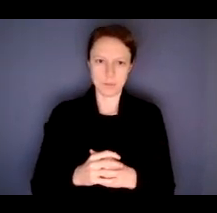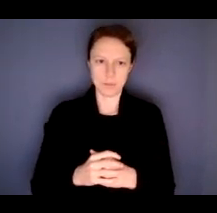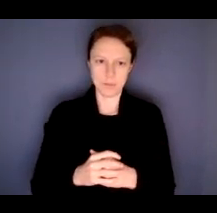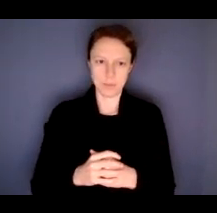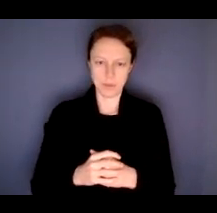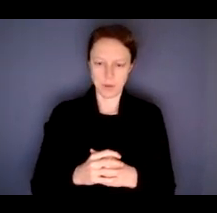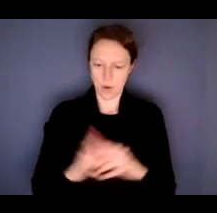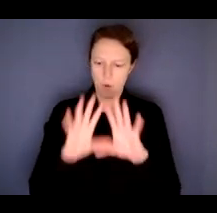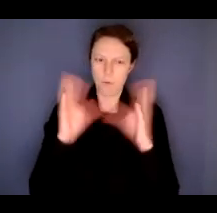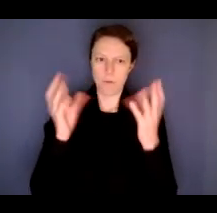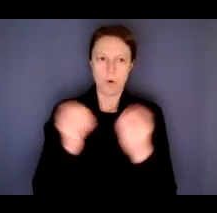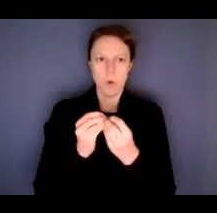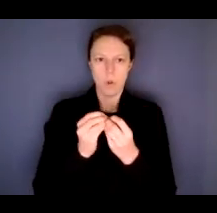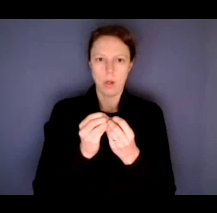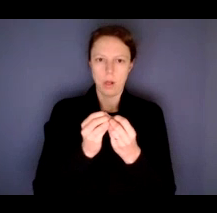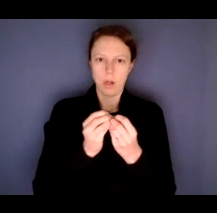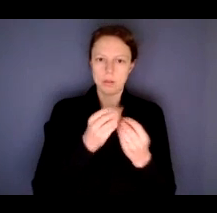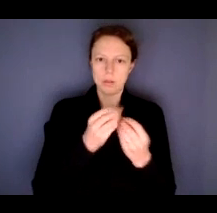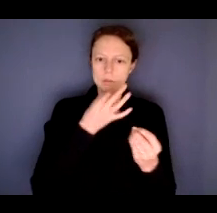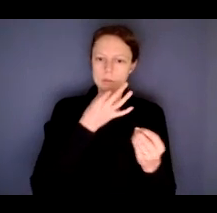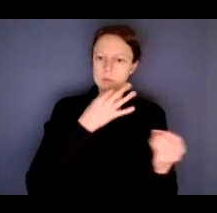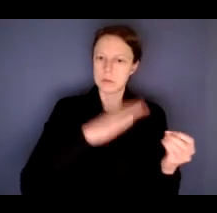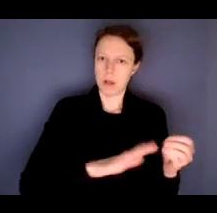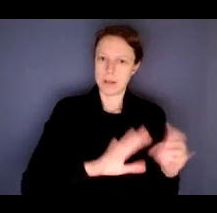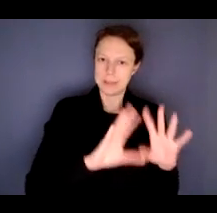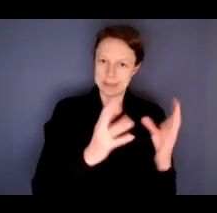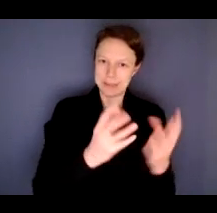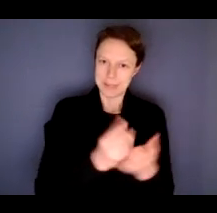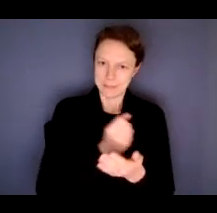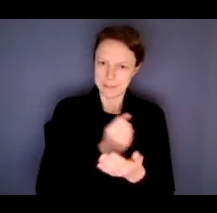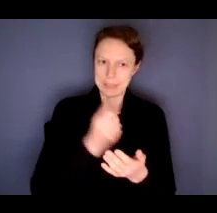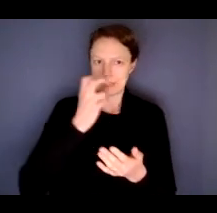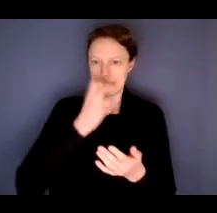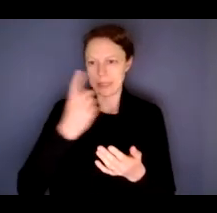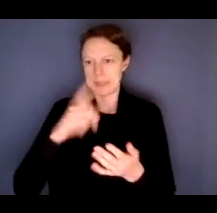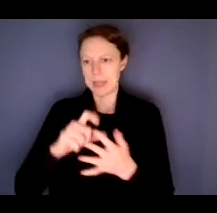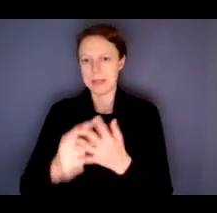our vision is really focused on ensuring that QLD children, young people, families